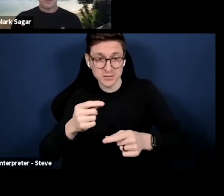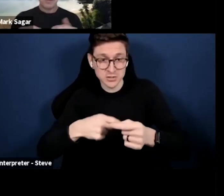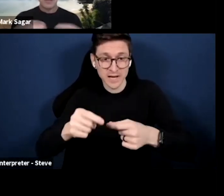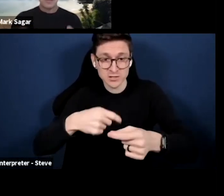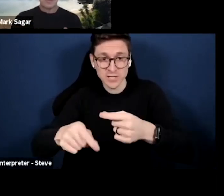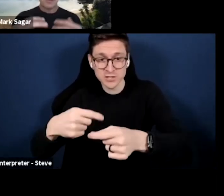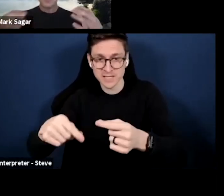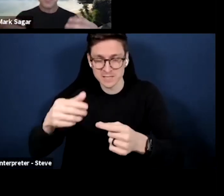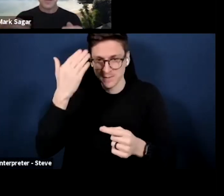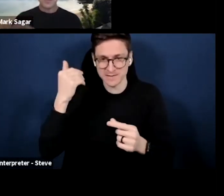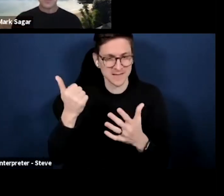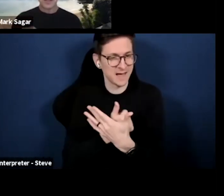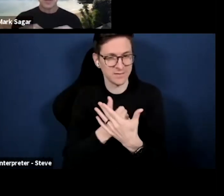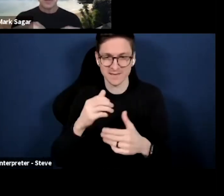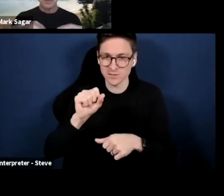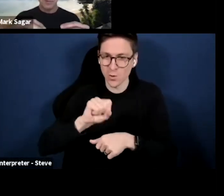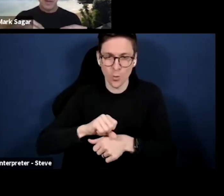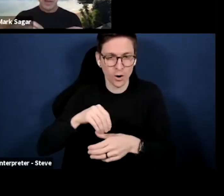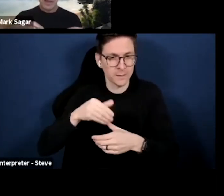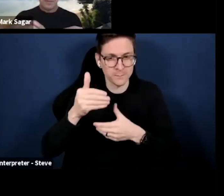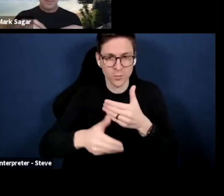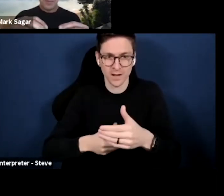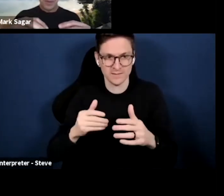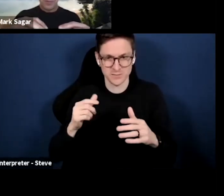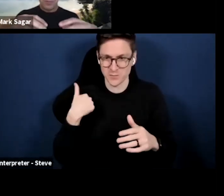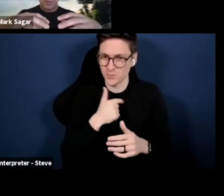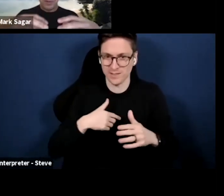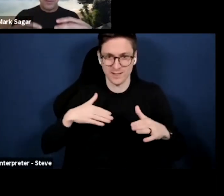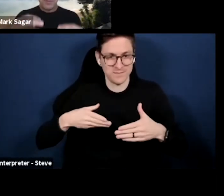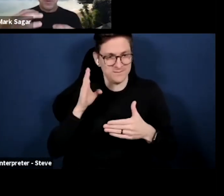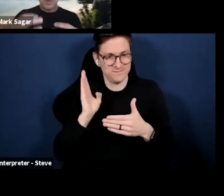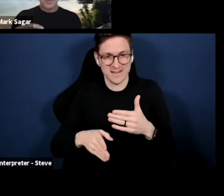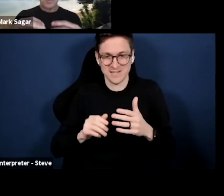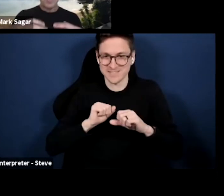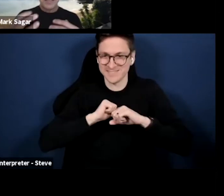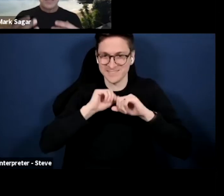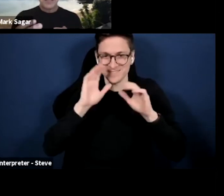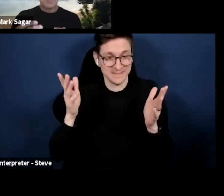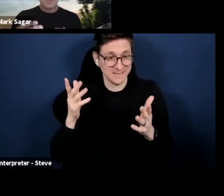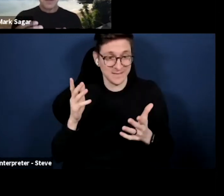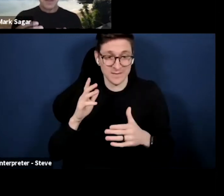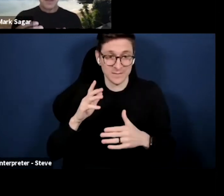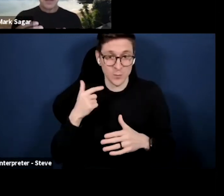nothing is finished it's all um all different models where we're testing different things